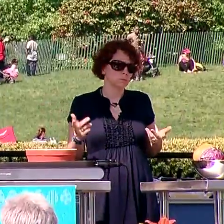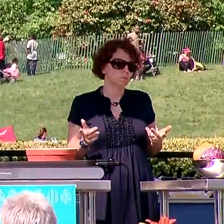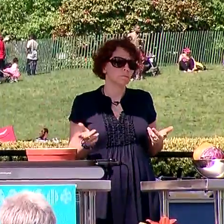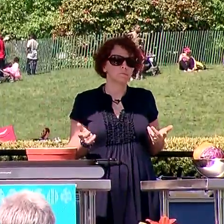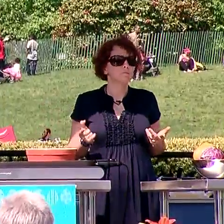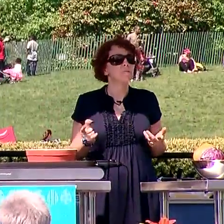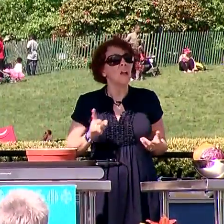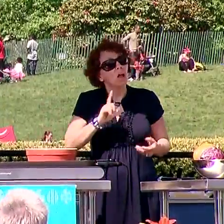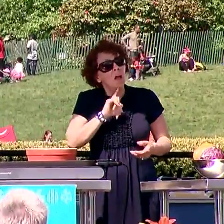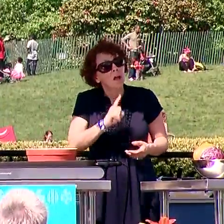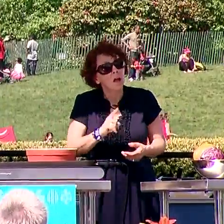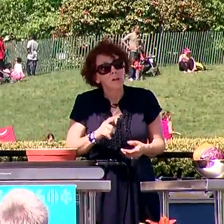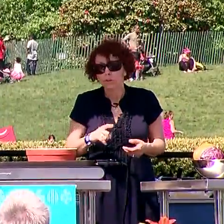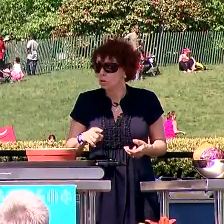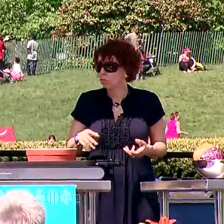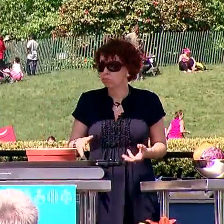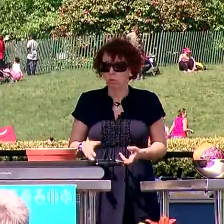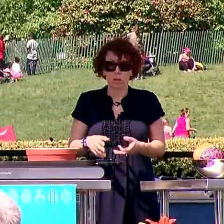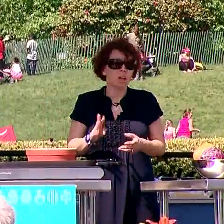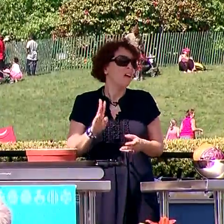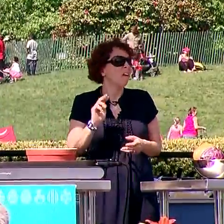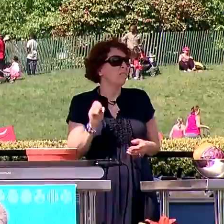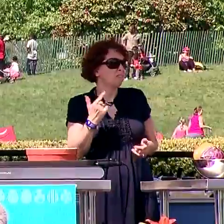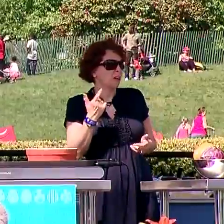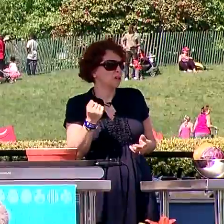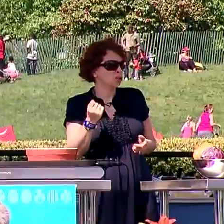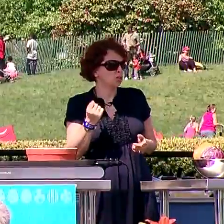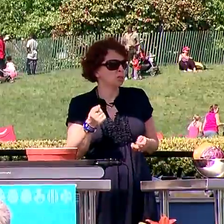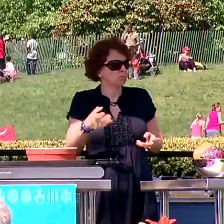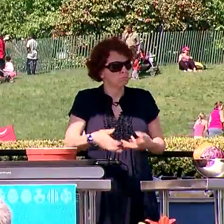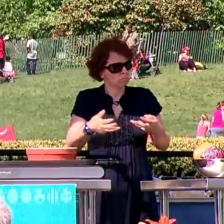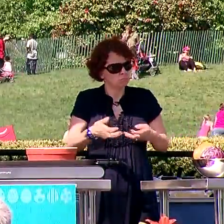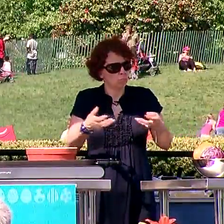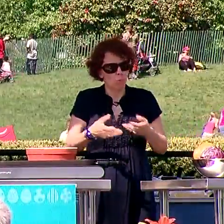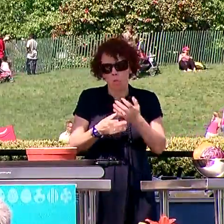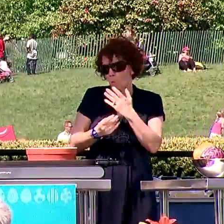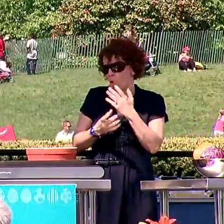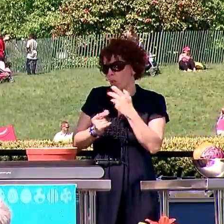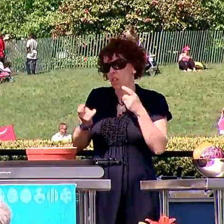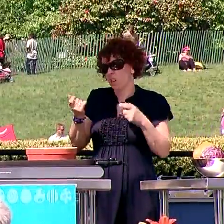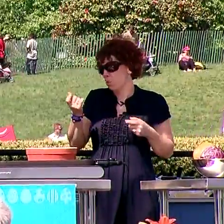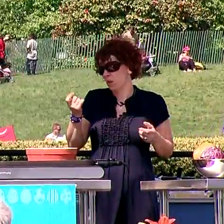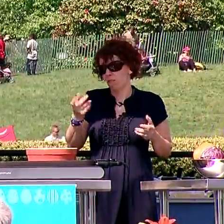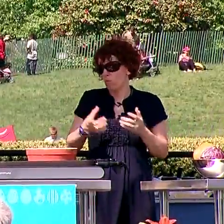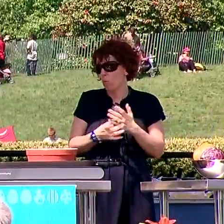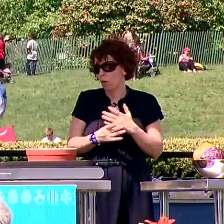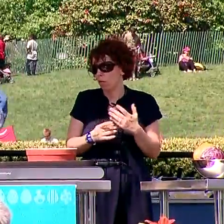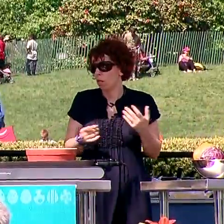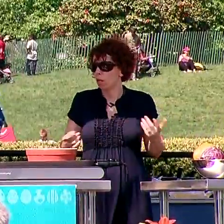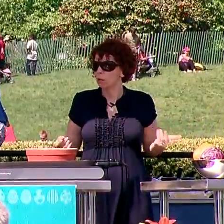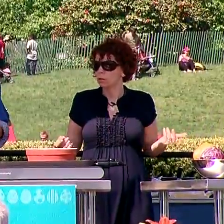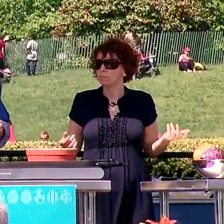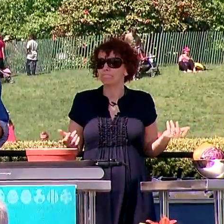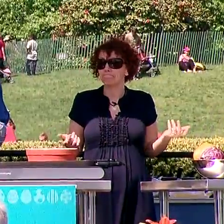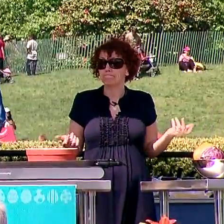I actually toss my veggies in the oil, just a little bit of oil.